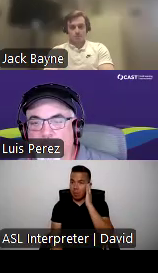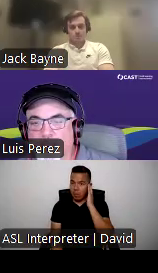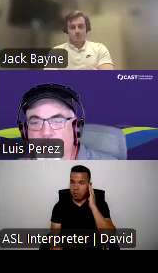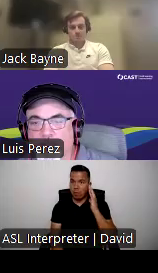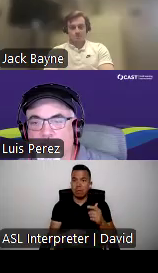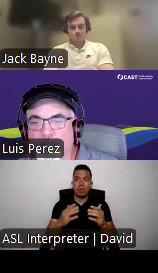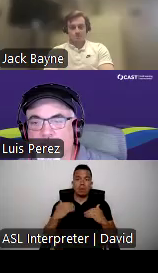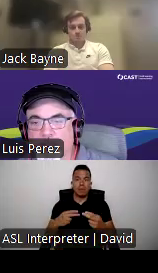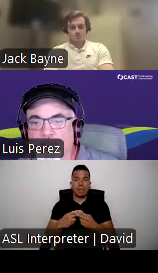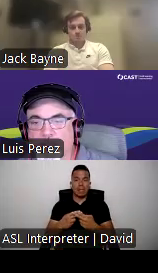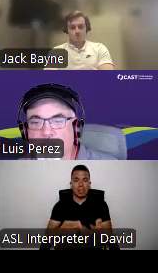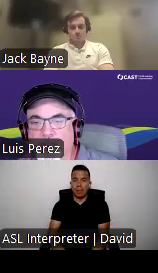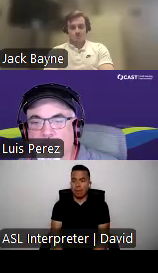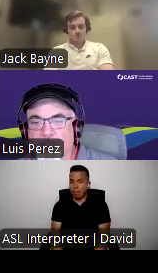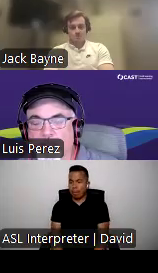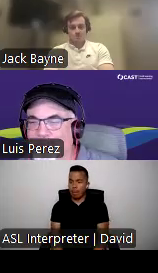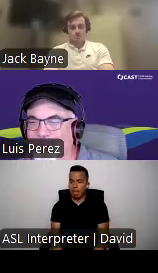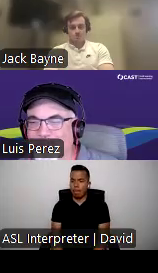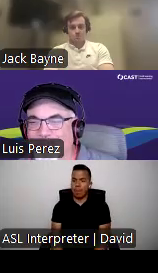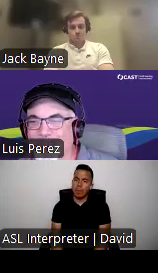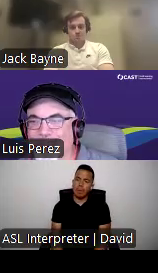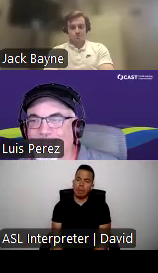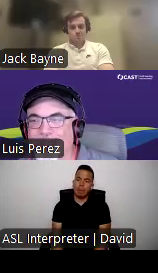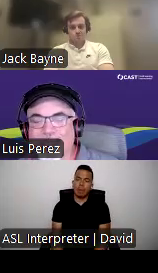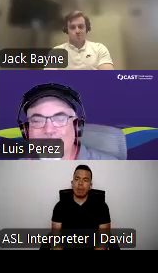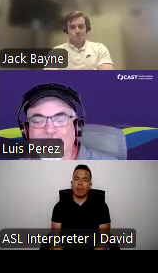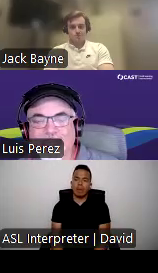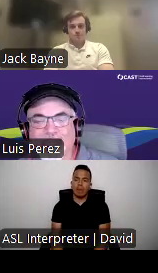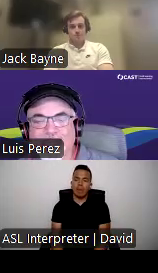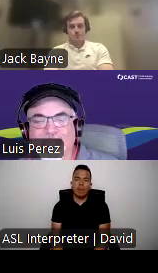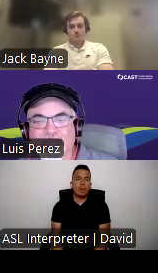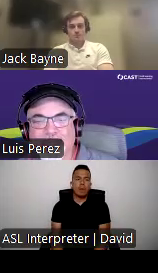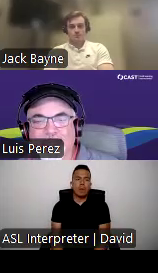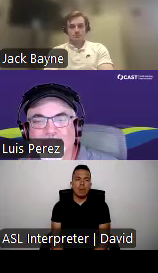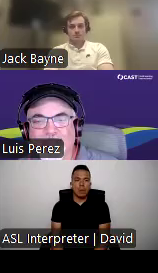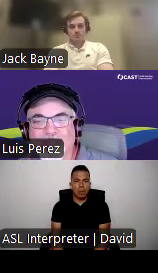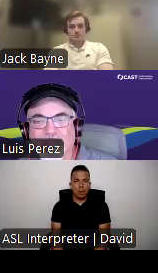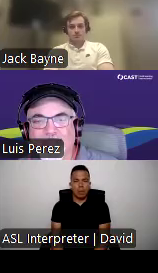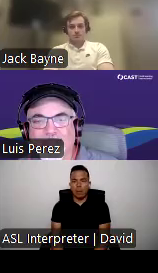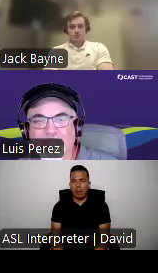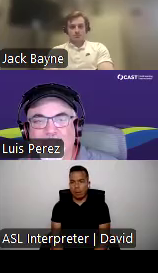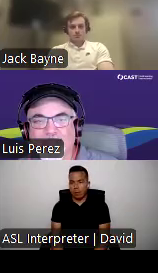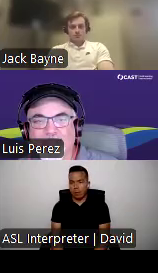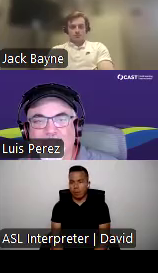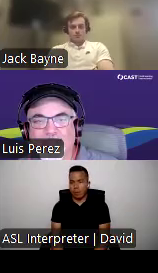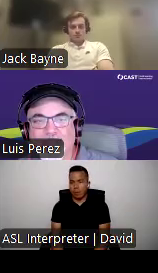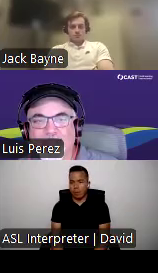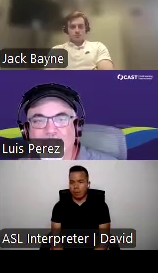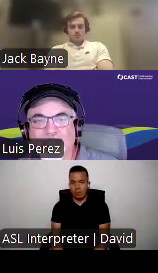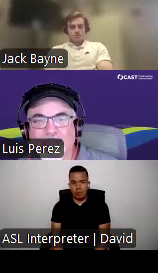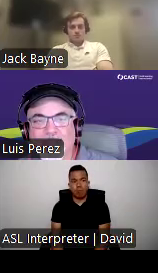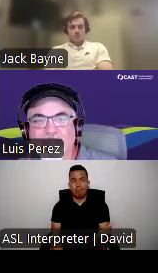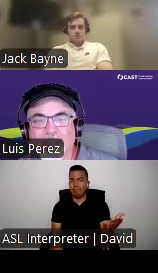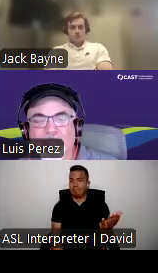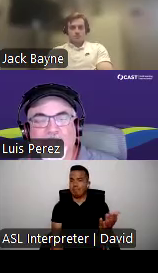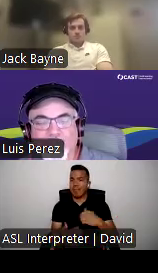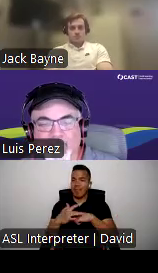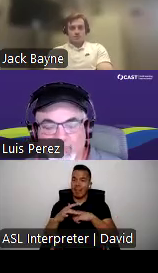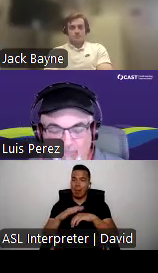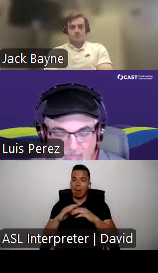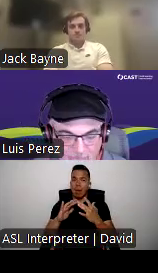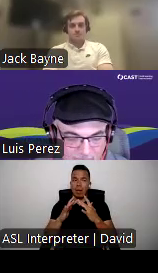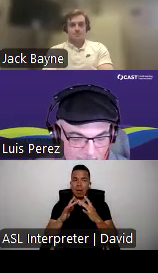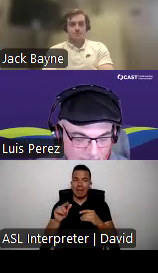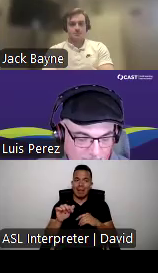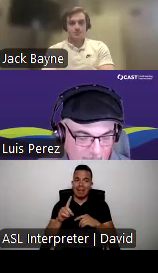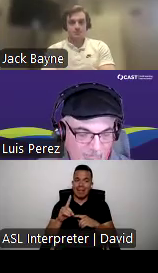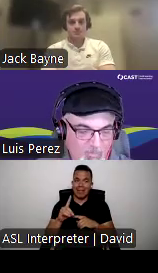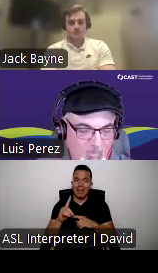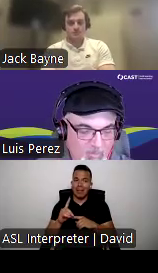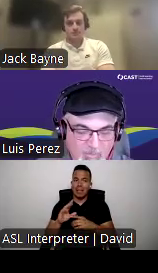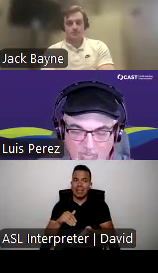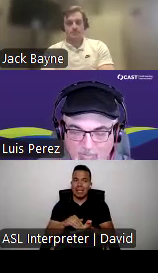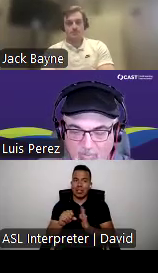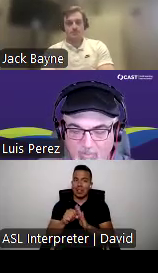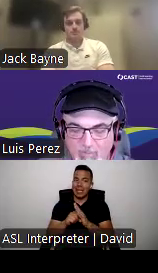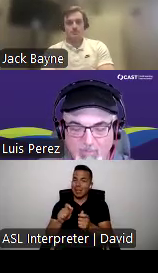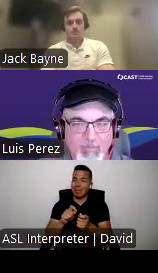slide. Also available on our LEAD Center website, leadcenter.org is our state-specific policies and